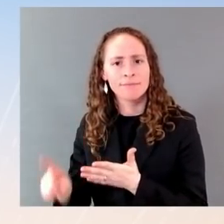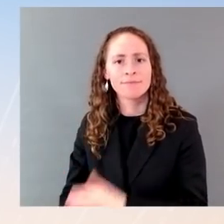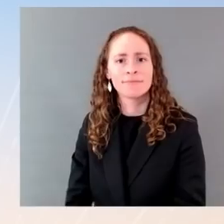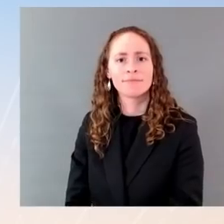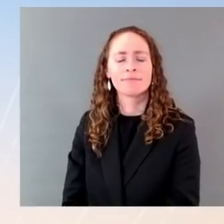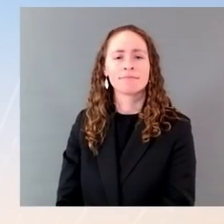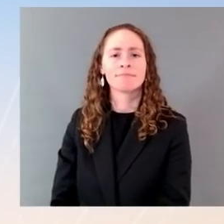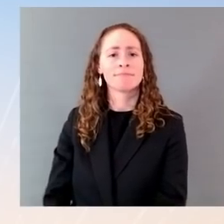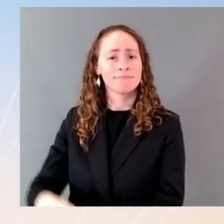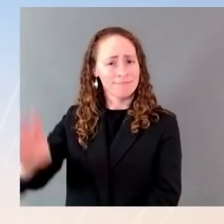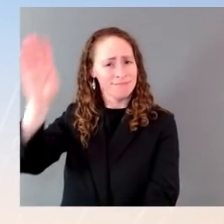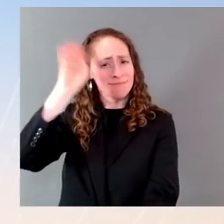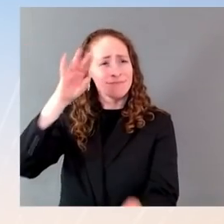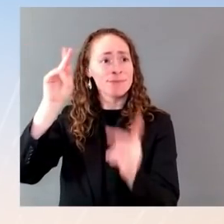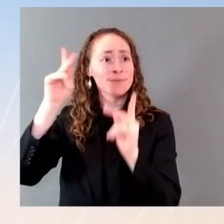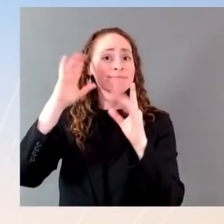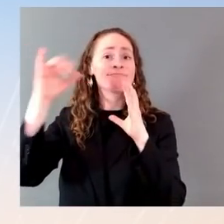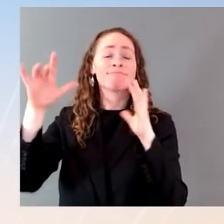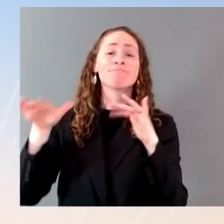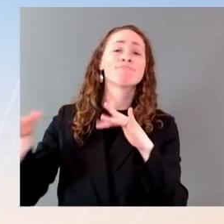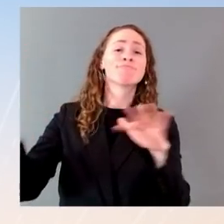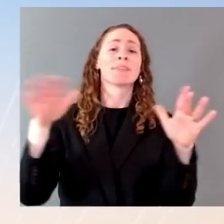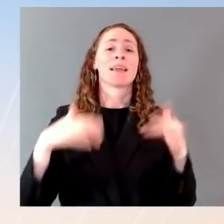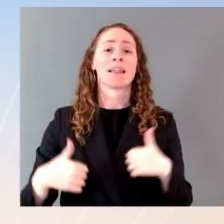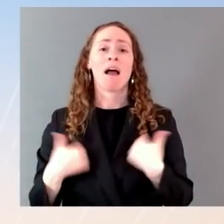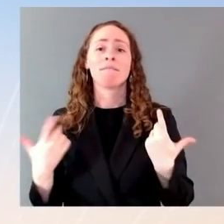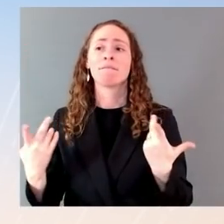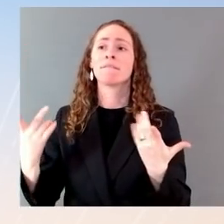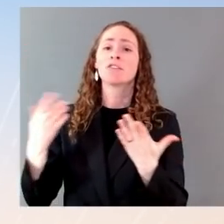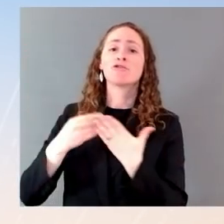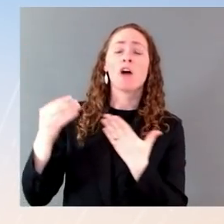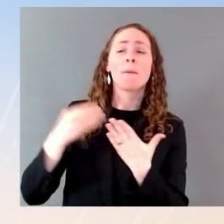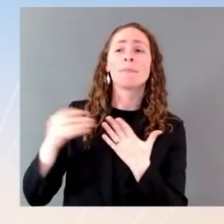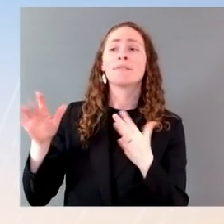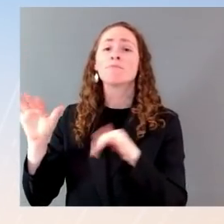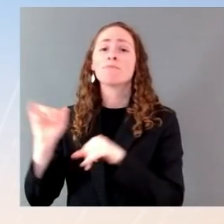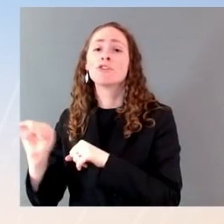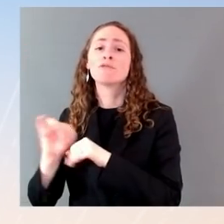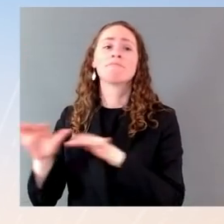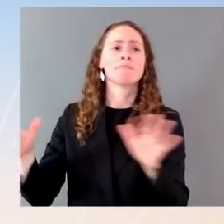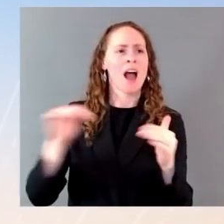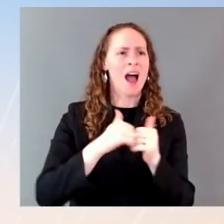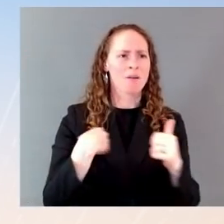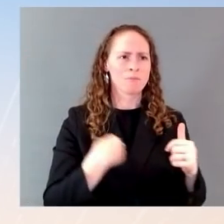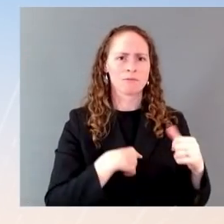how to protect our children in schools and public places. And we also know that more than hundred leading